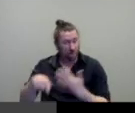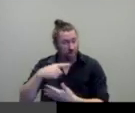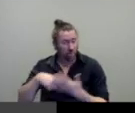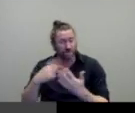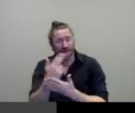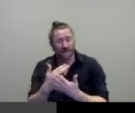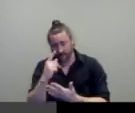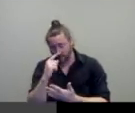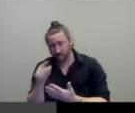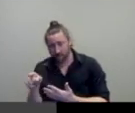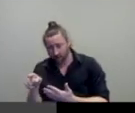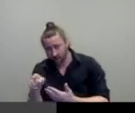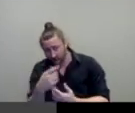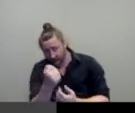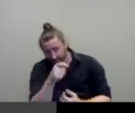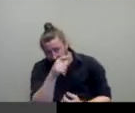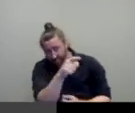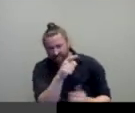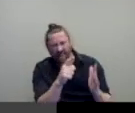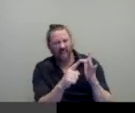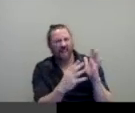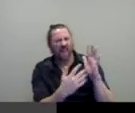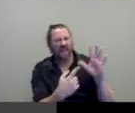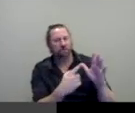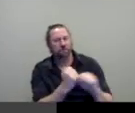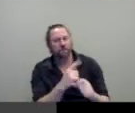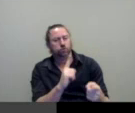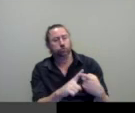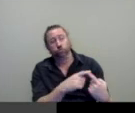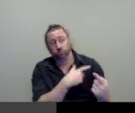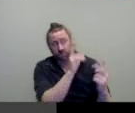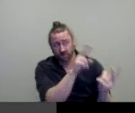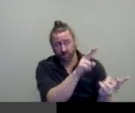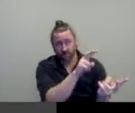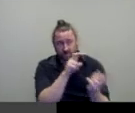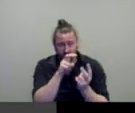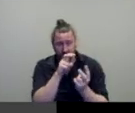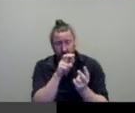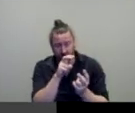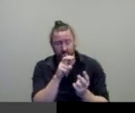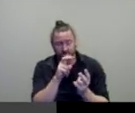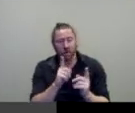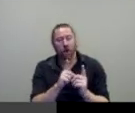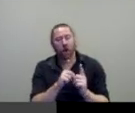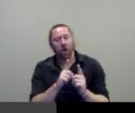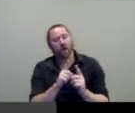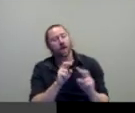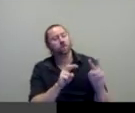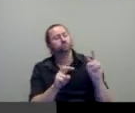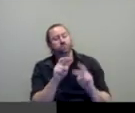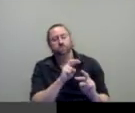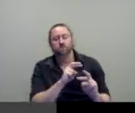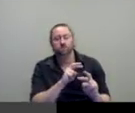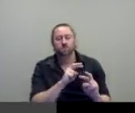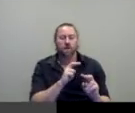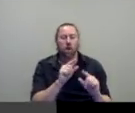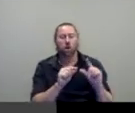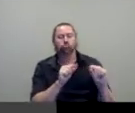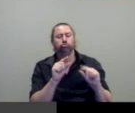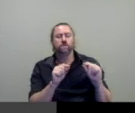using this existing imagery to develop a very cool and detached critique of visual culture